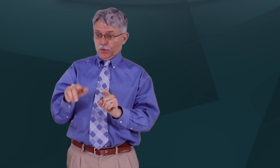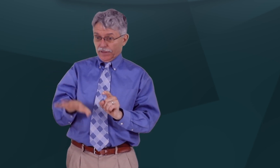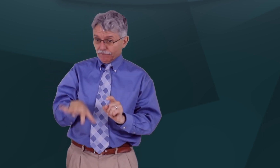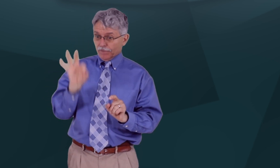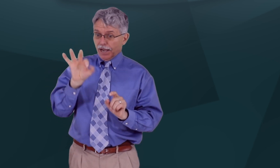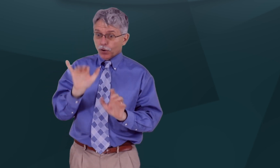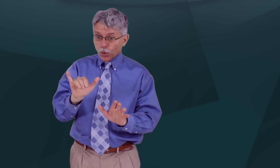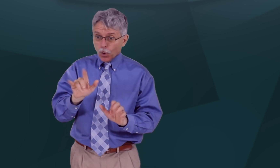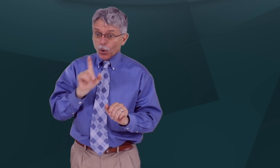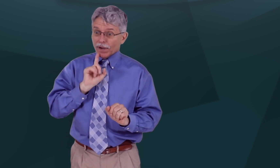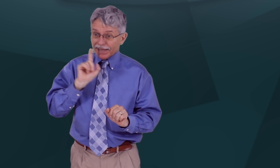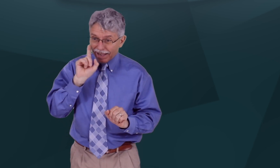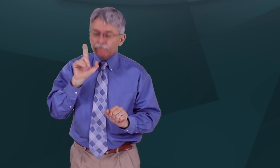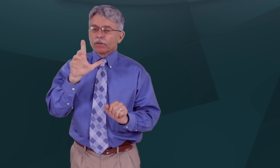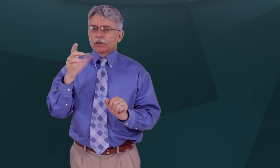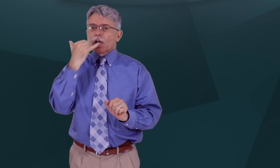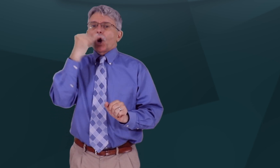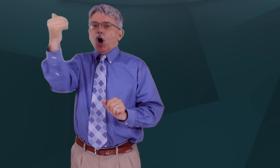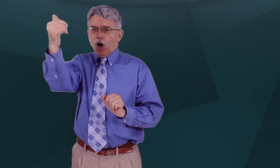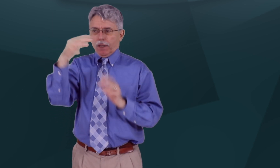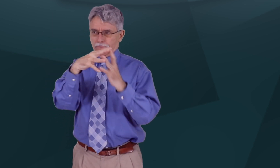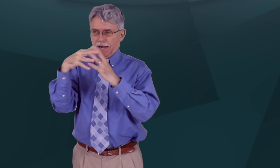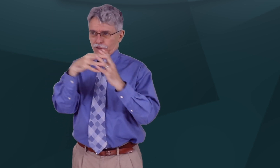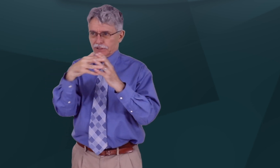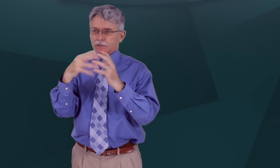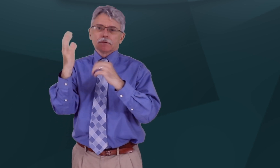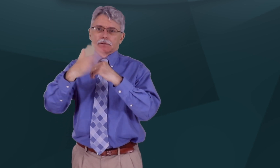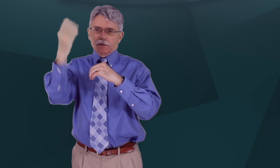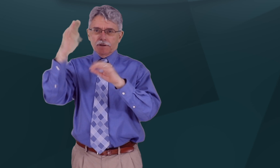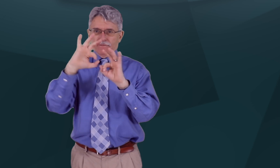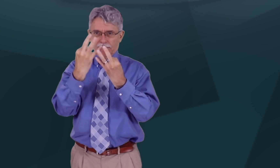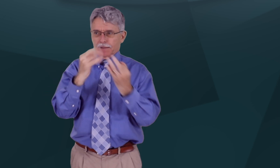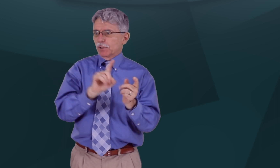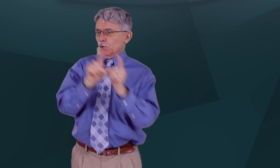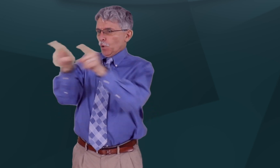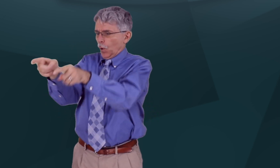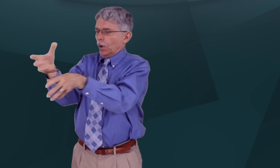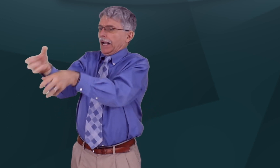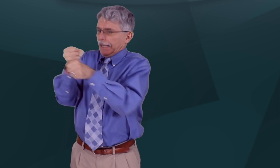when they found out that a child was deaf, they would call America and that a family would go